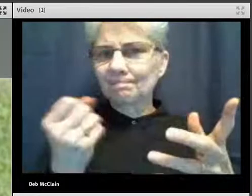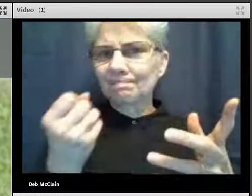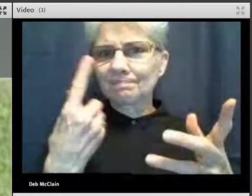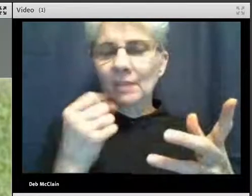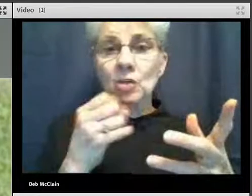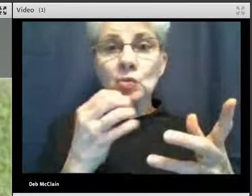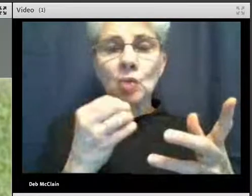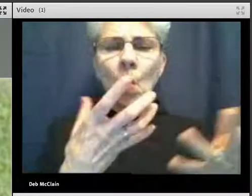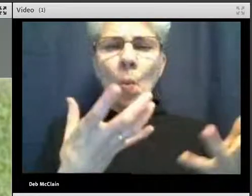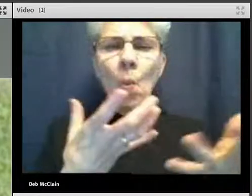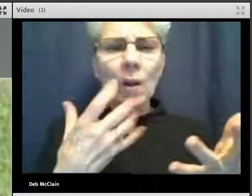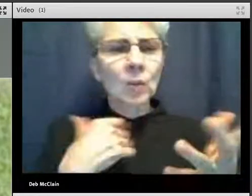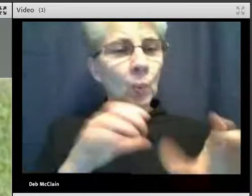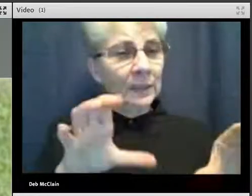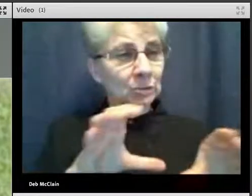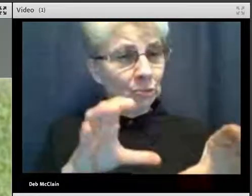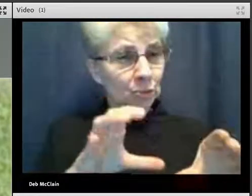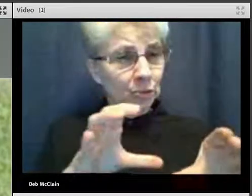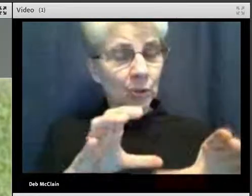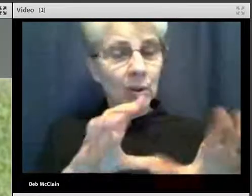So what we do is add this...